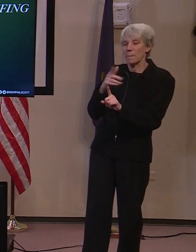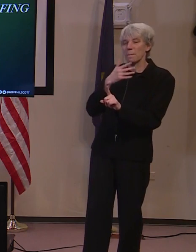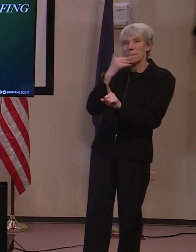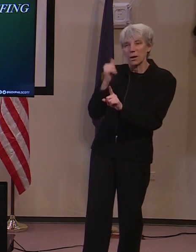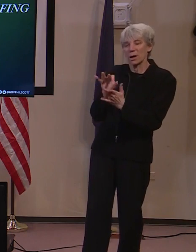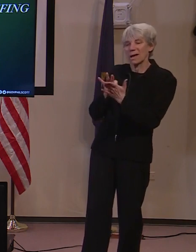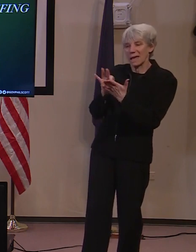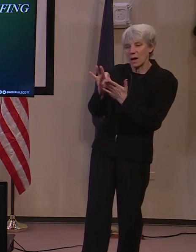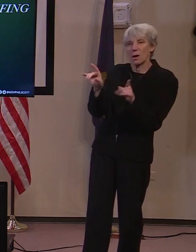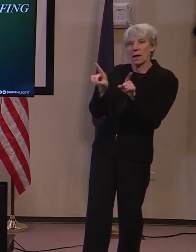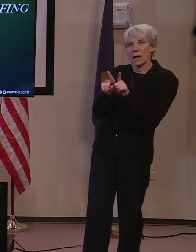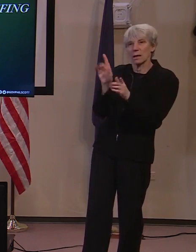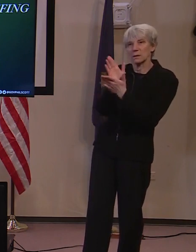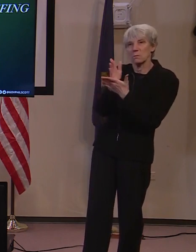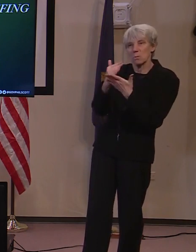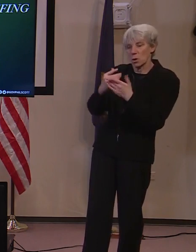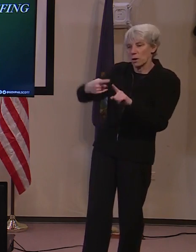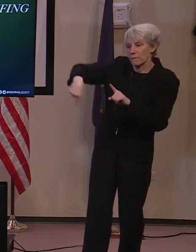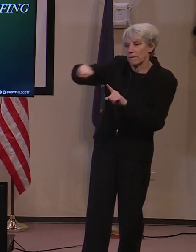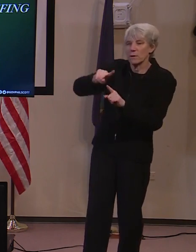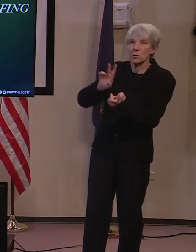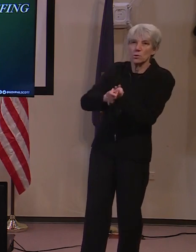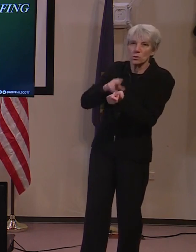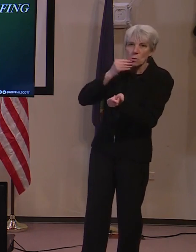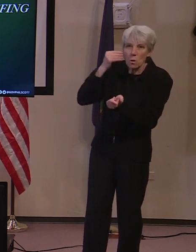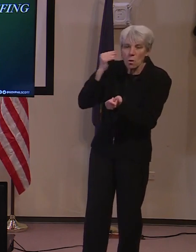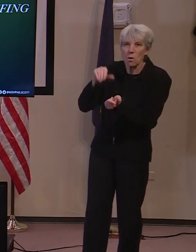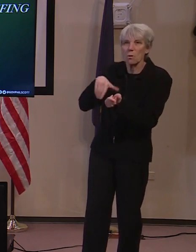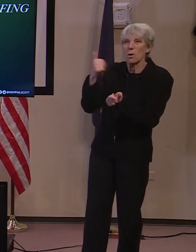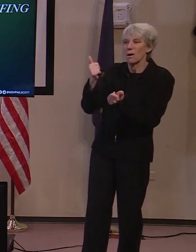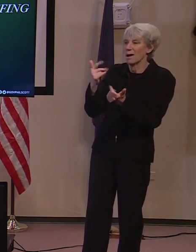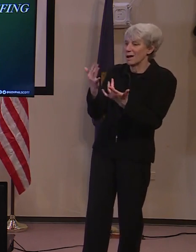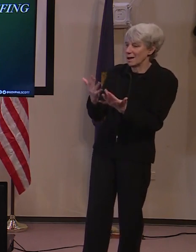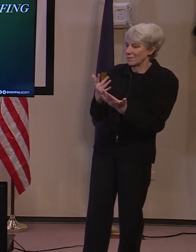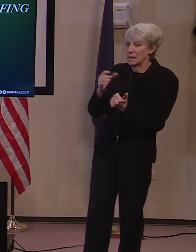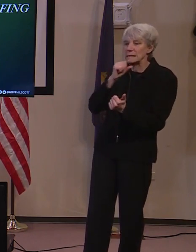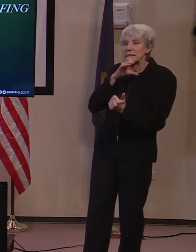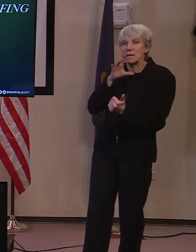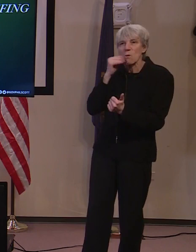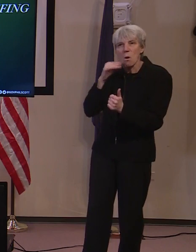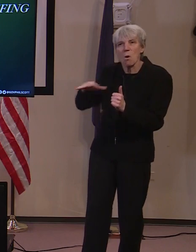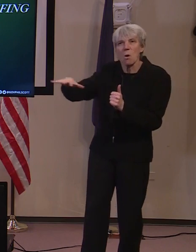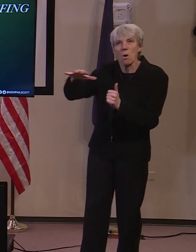positive in one of these facilities. Therefore, to more accurately reflect